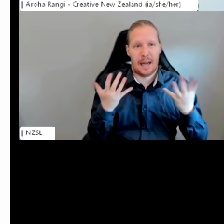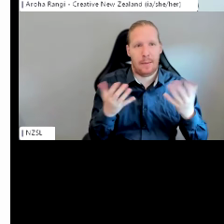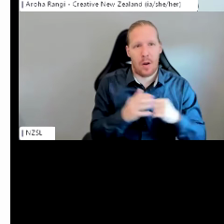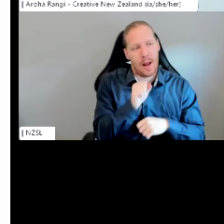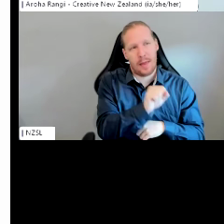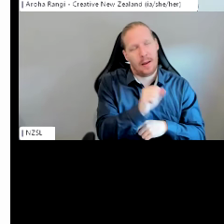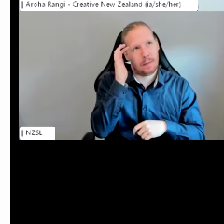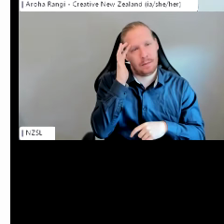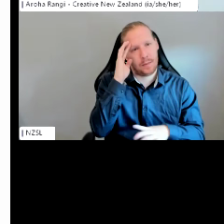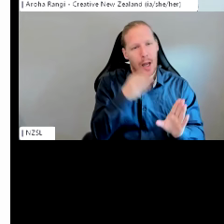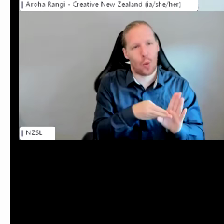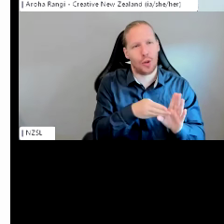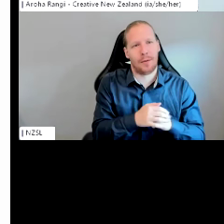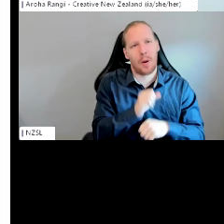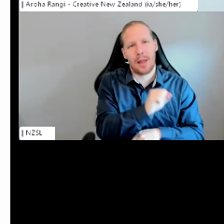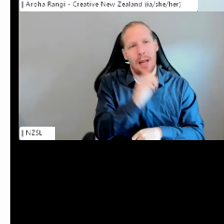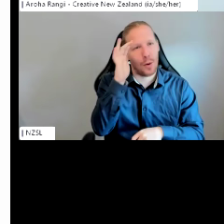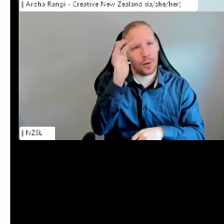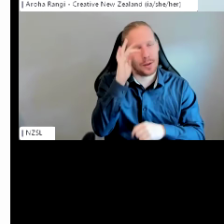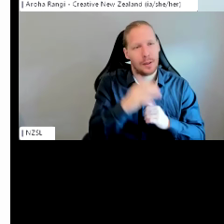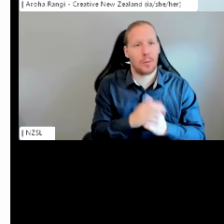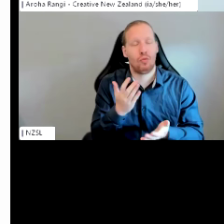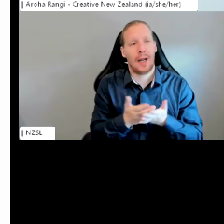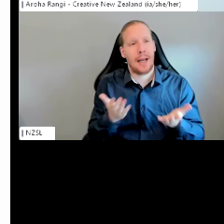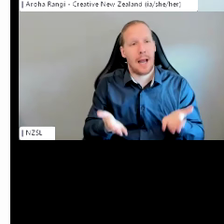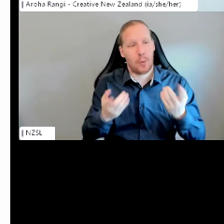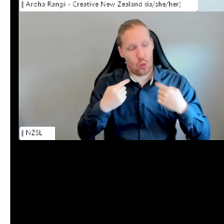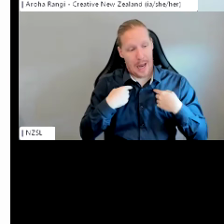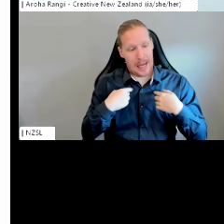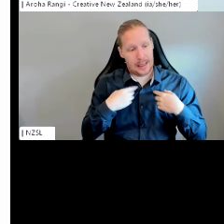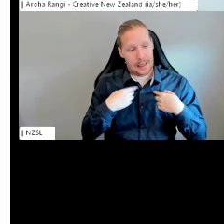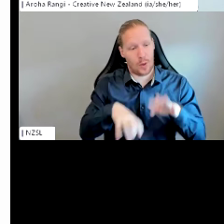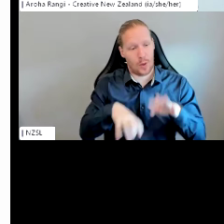So, it's up to us to make them uh to give them reasons to attend. Um they're they're